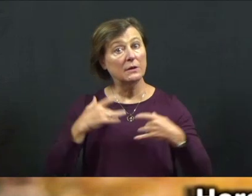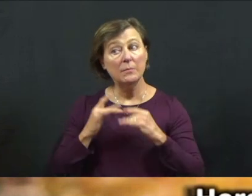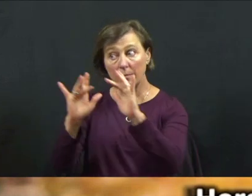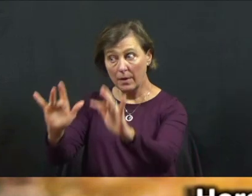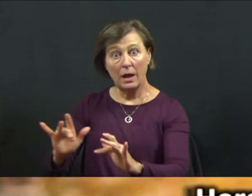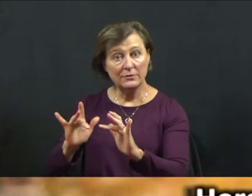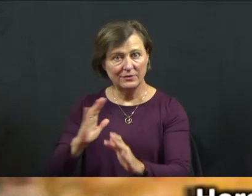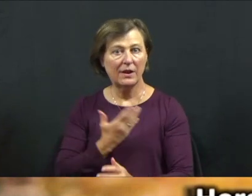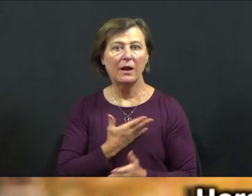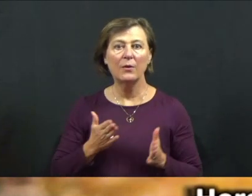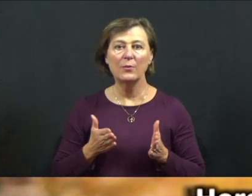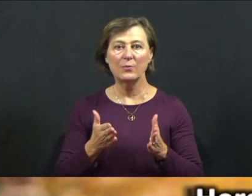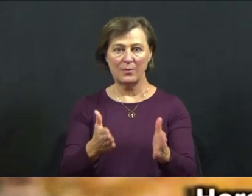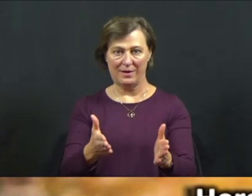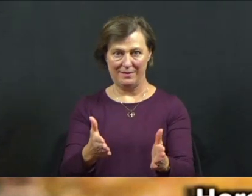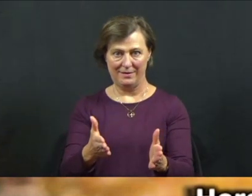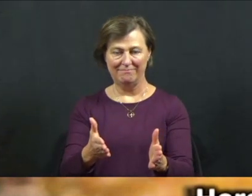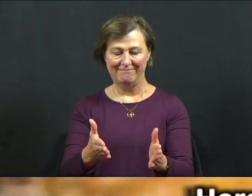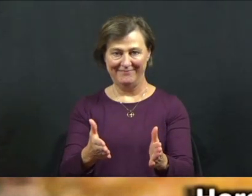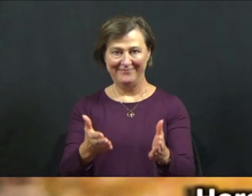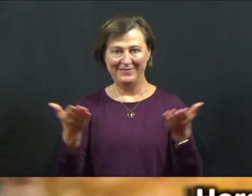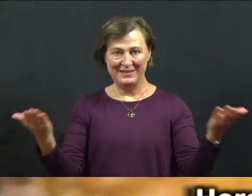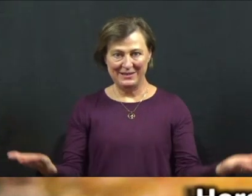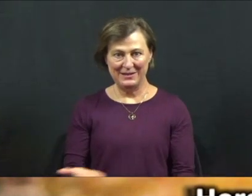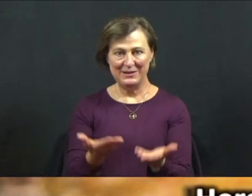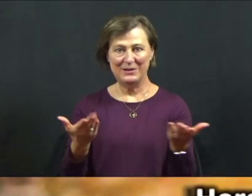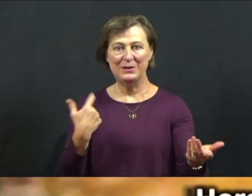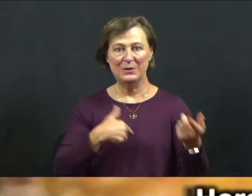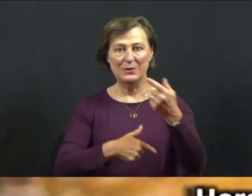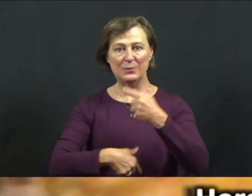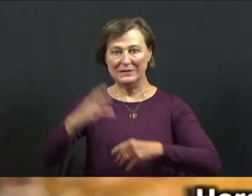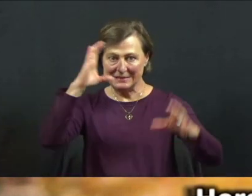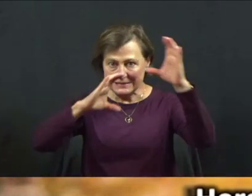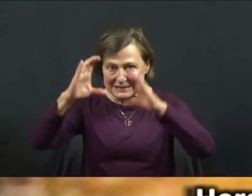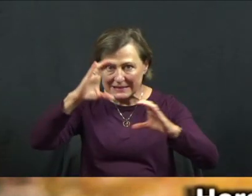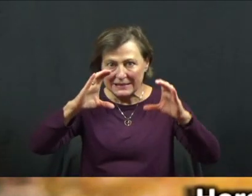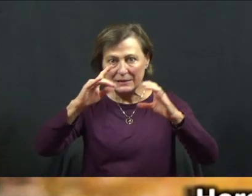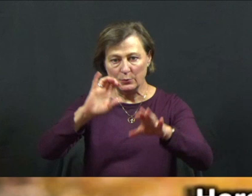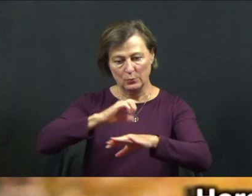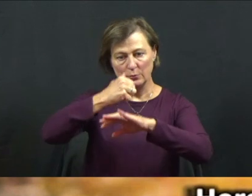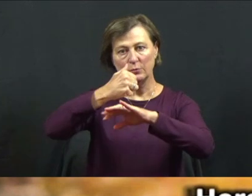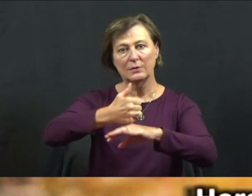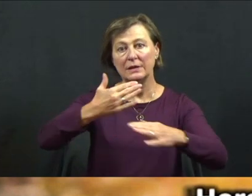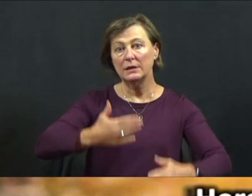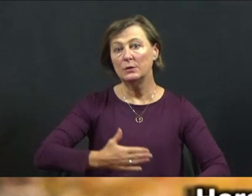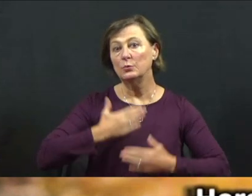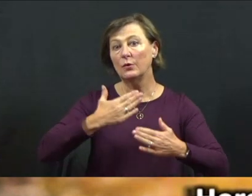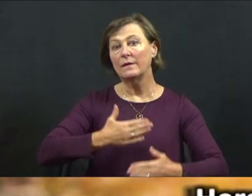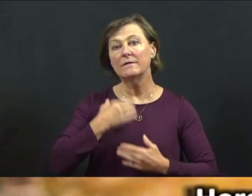is our way. Here we seek to create a joyful home